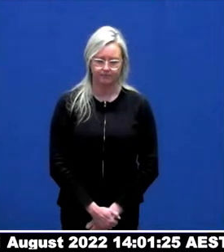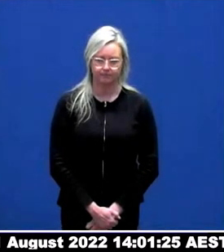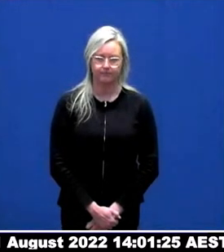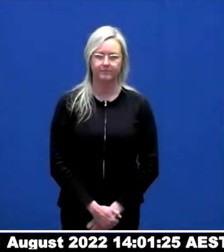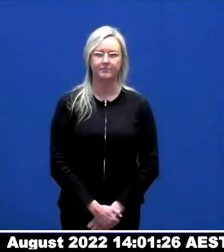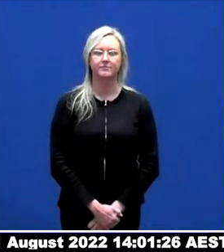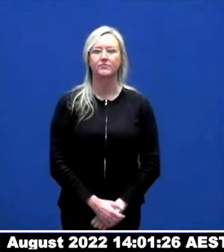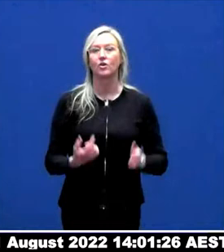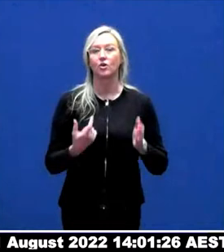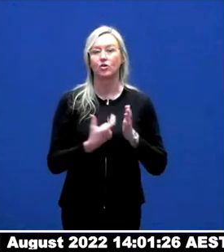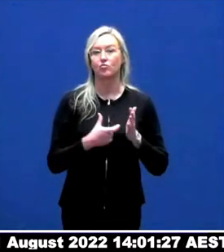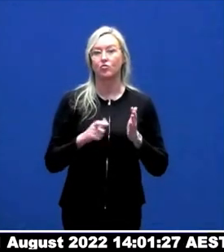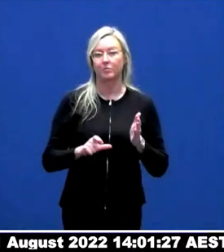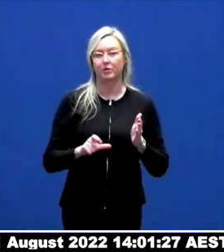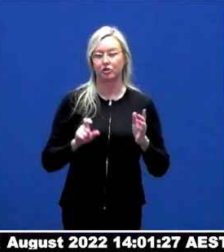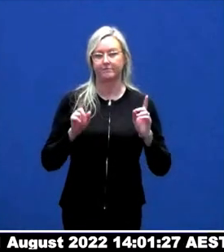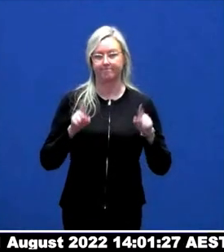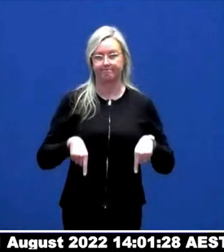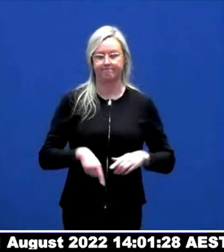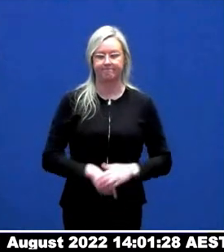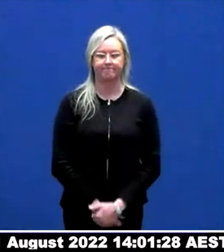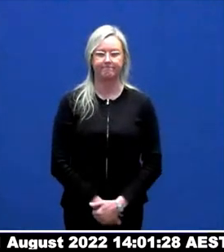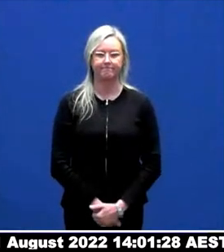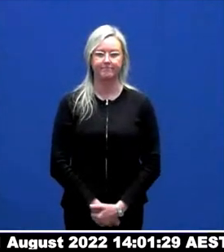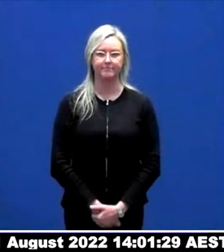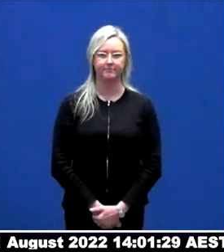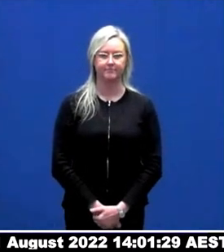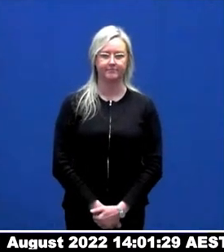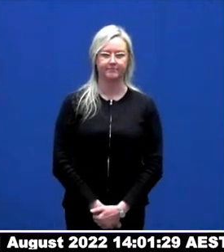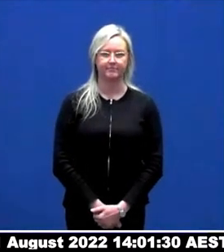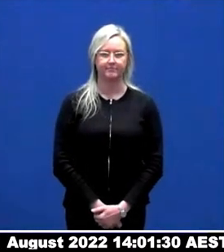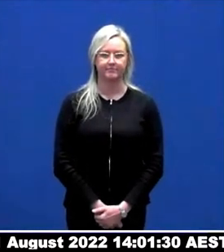The Royal Commission is resumed. Ms Dowsett. MS DOWSETT: Thank you, Chair.